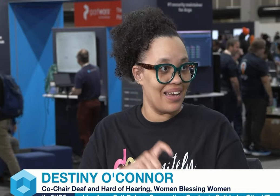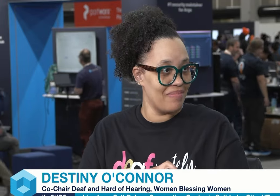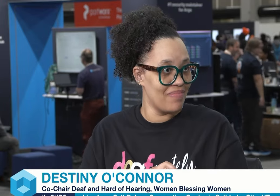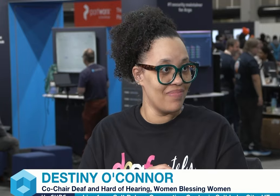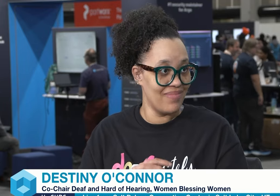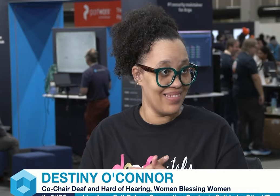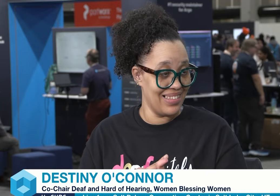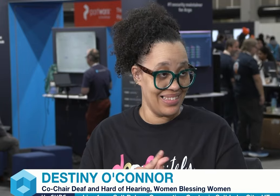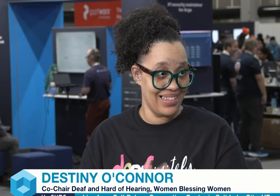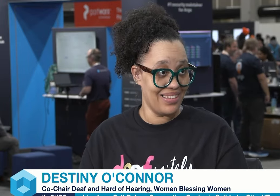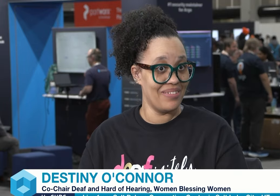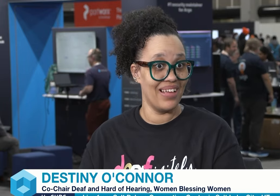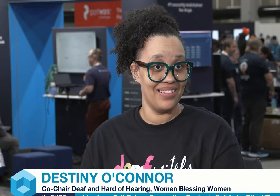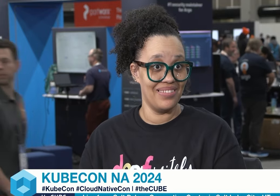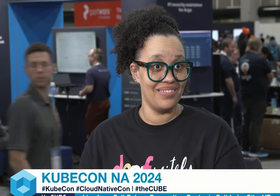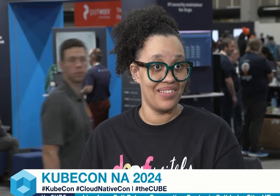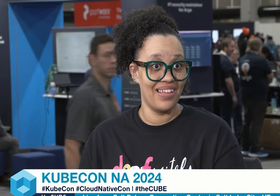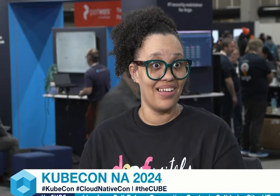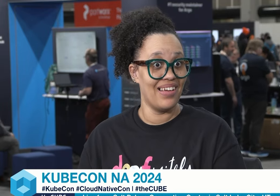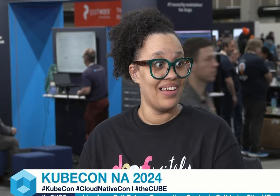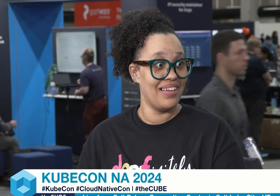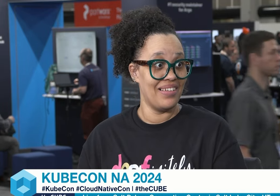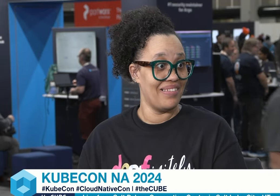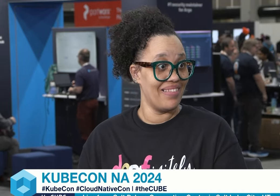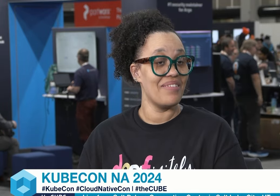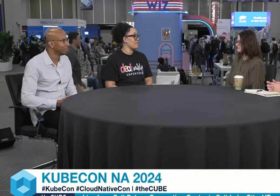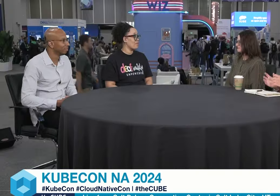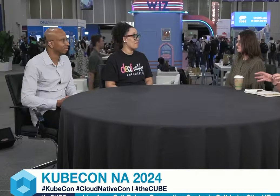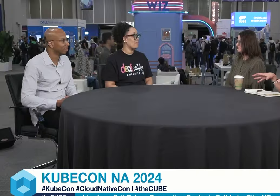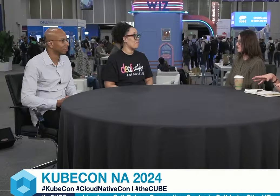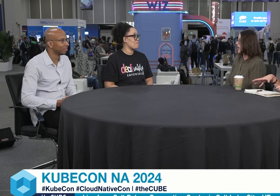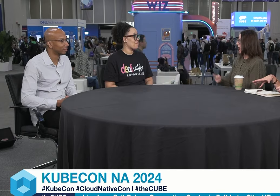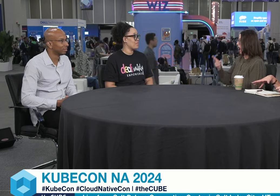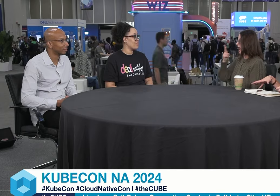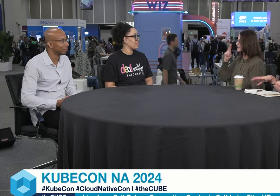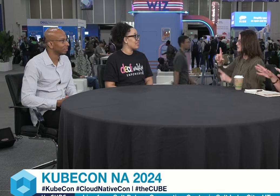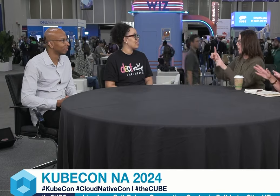It was a marvelous time. So what great experience. I saw the photos,